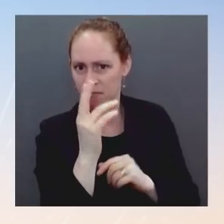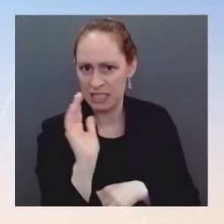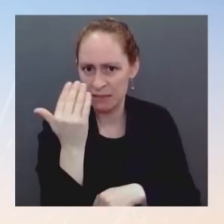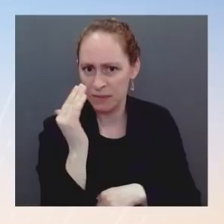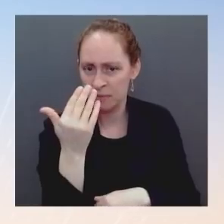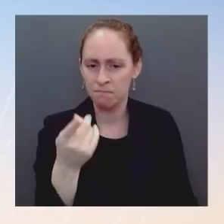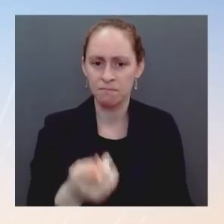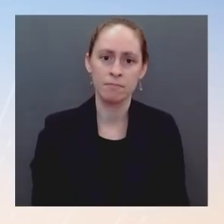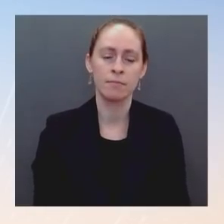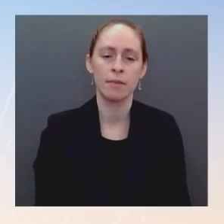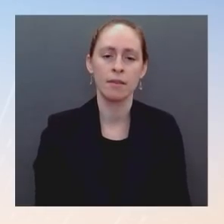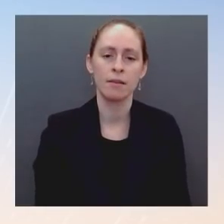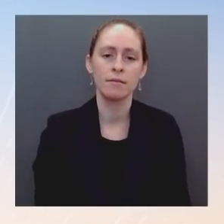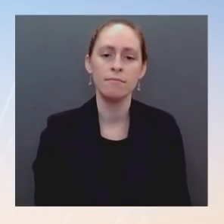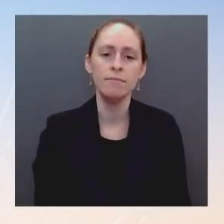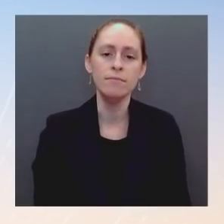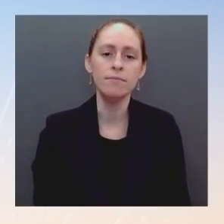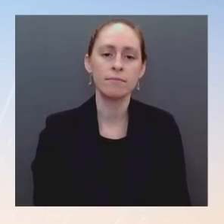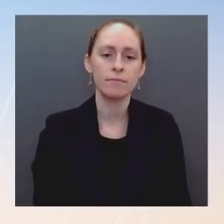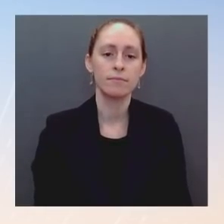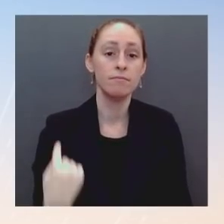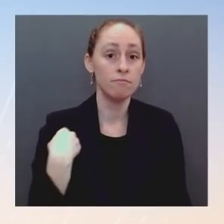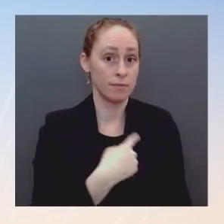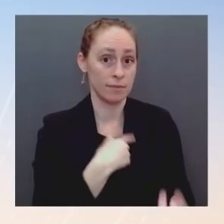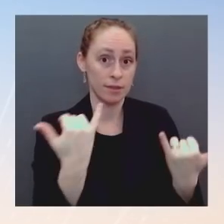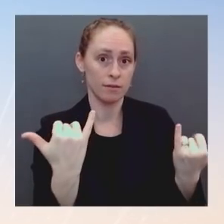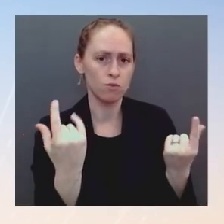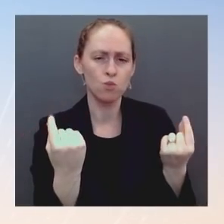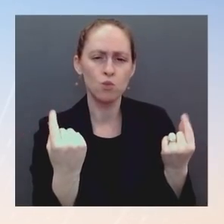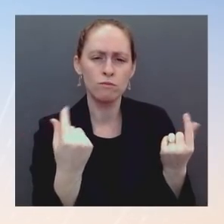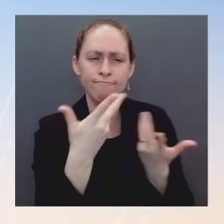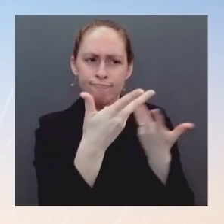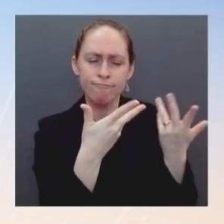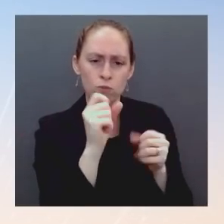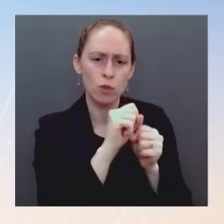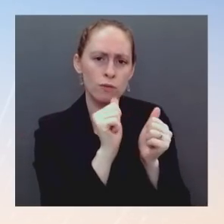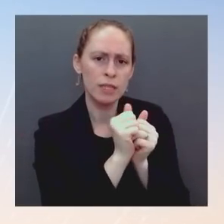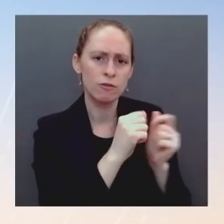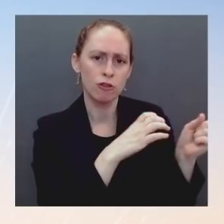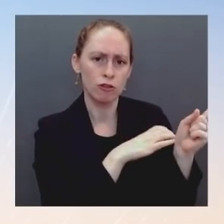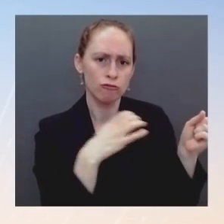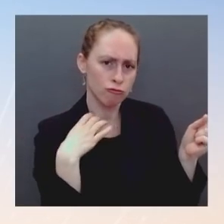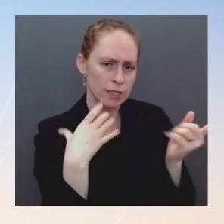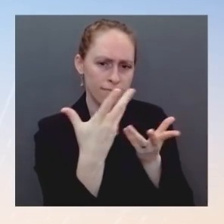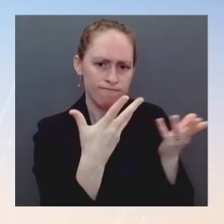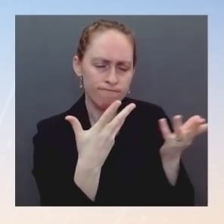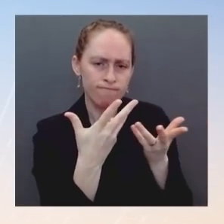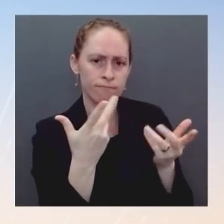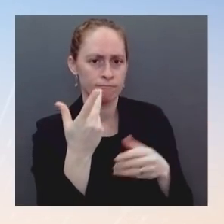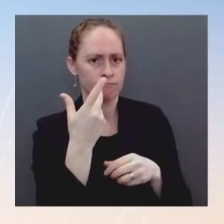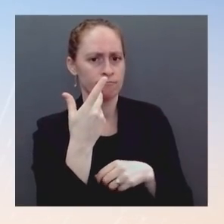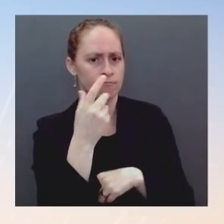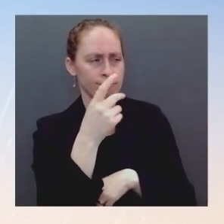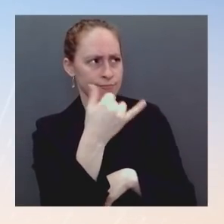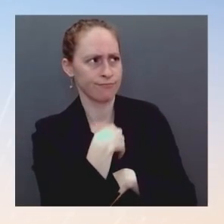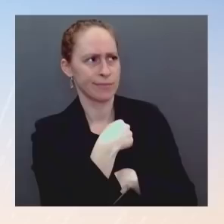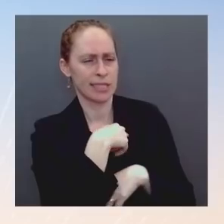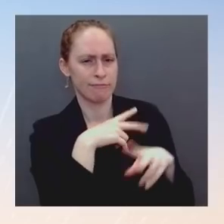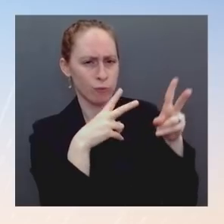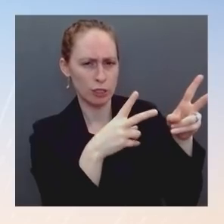we're seeing build up at the border. We've briefed you on the number of conversations we've had, both in a classified and an unclassified format,